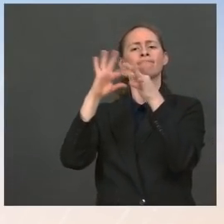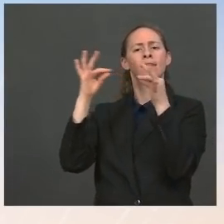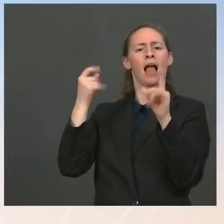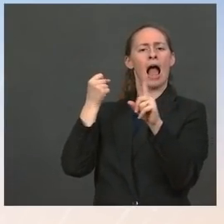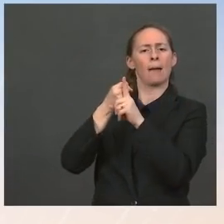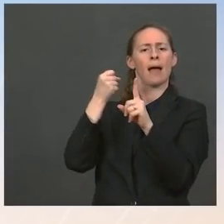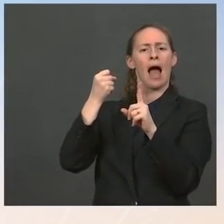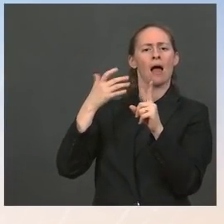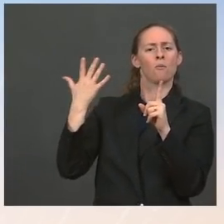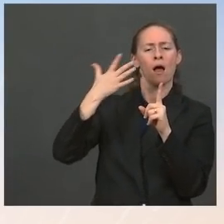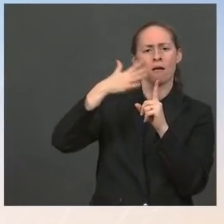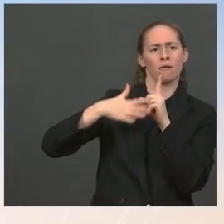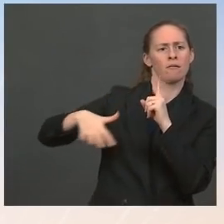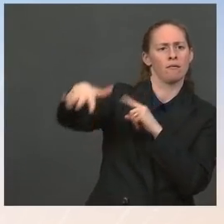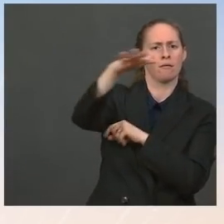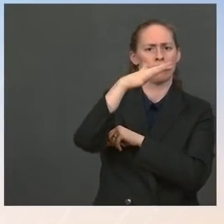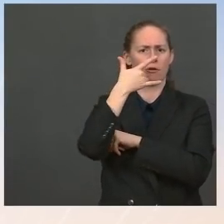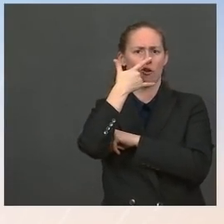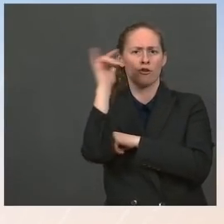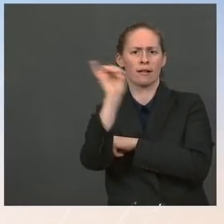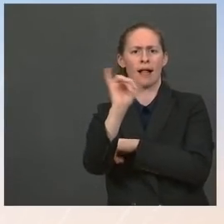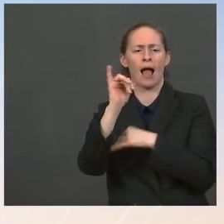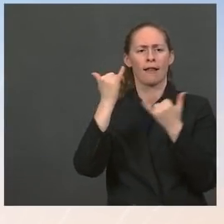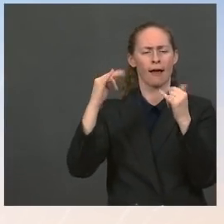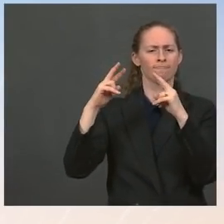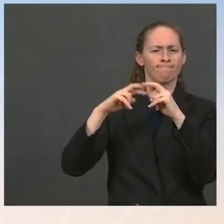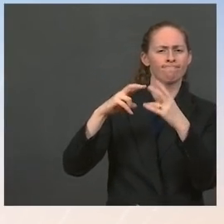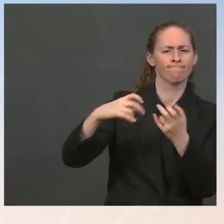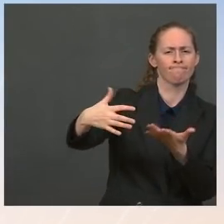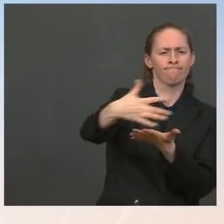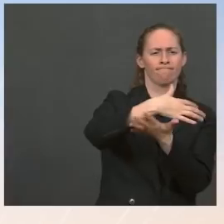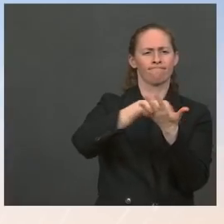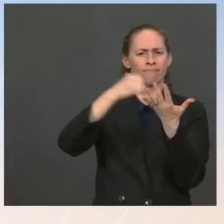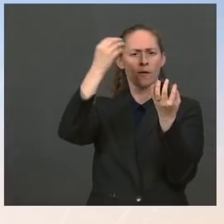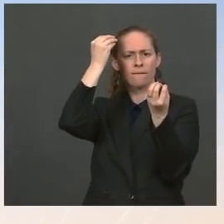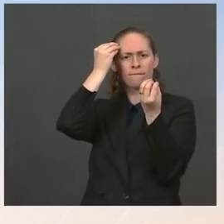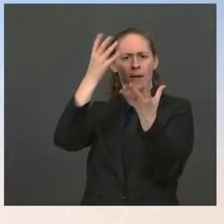The EIS will help inform any additional action or position